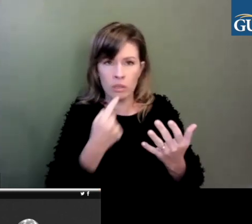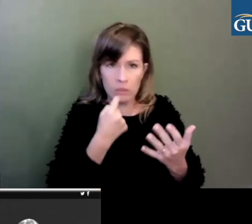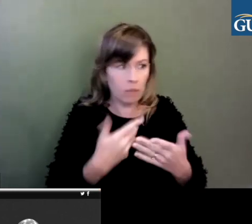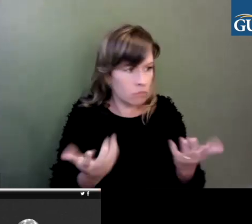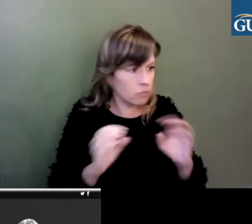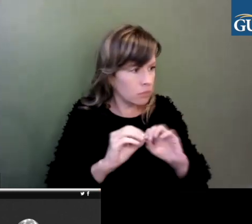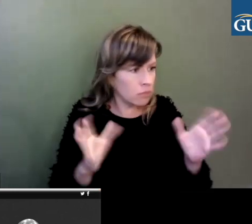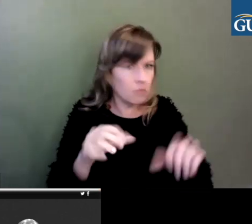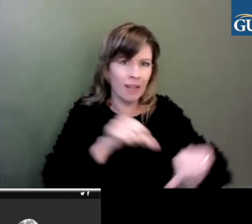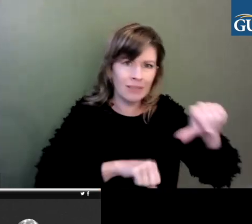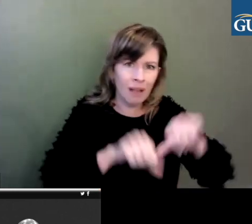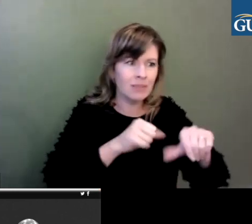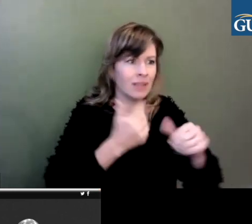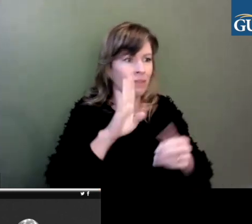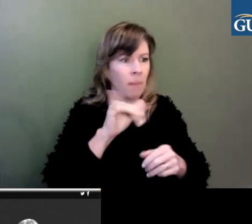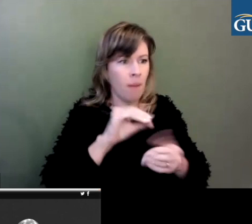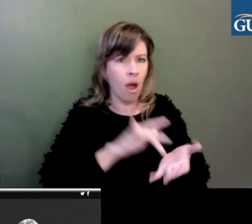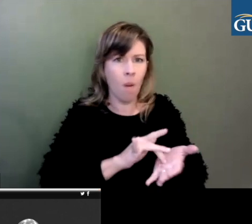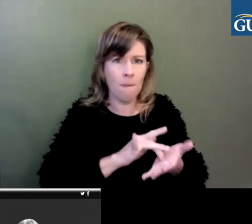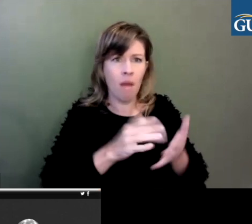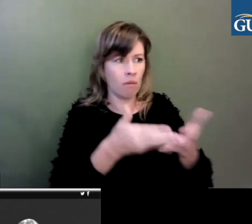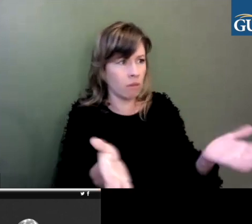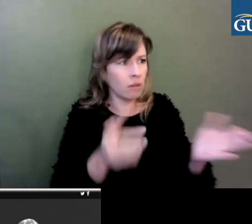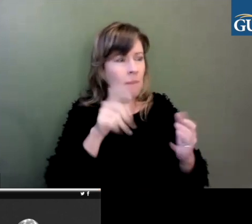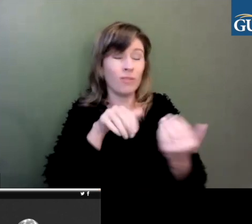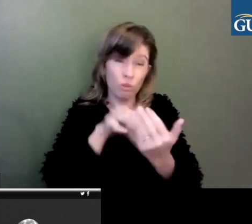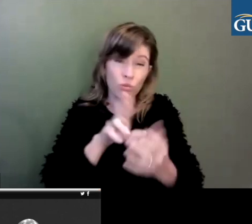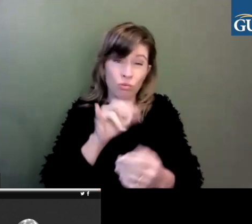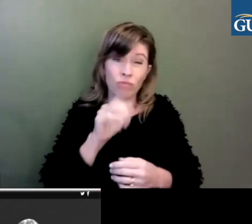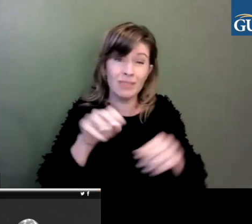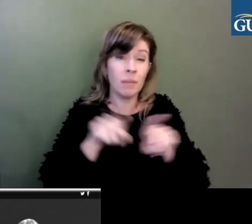publics must recognize racism as systemic, structural, or